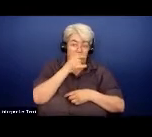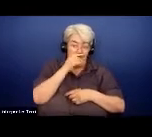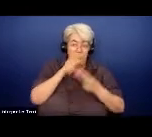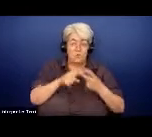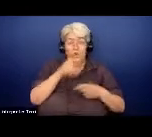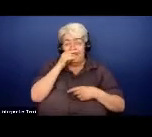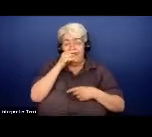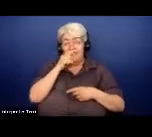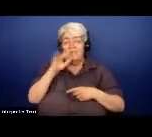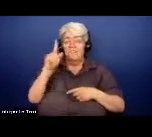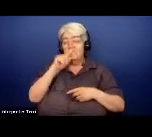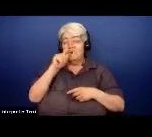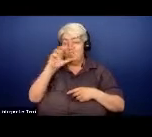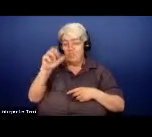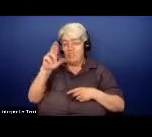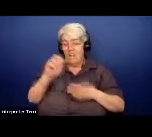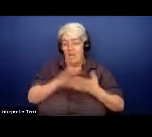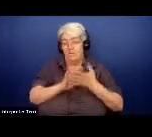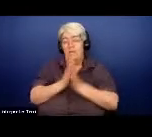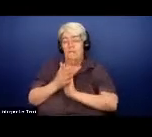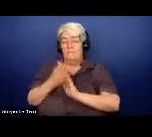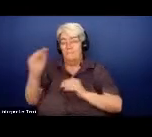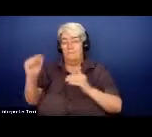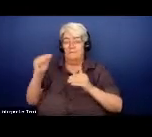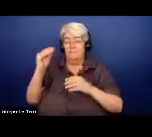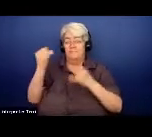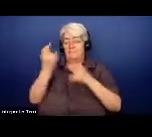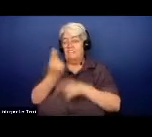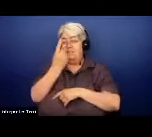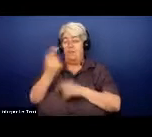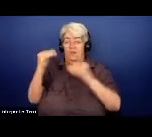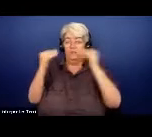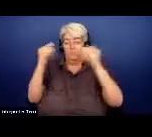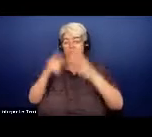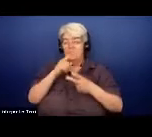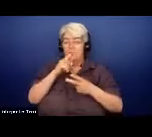of foster care at that particular sometime. Thinking about people making big leaps back